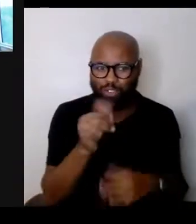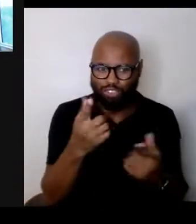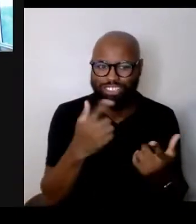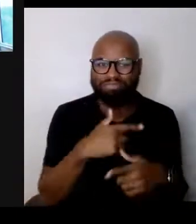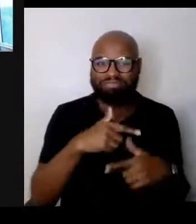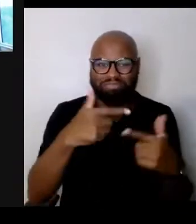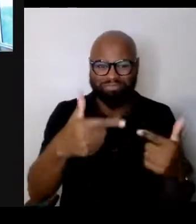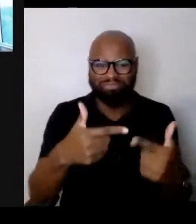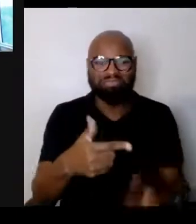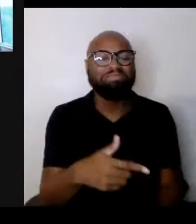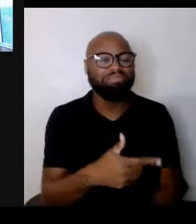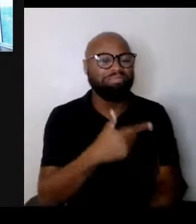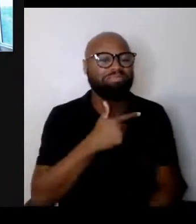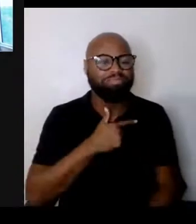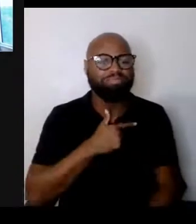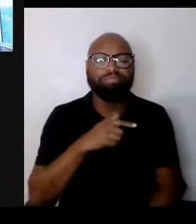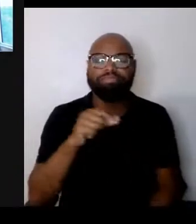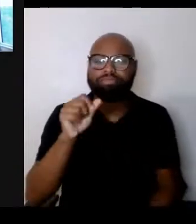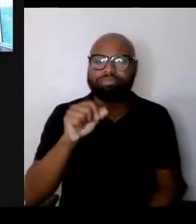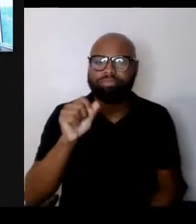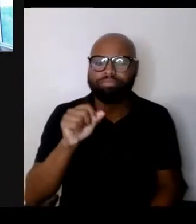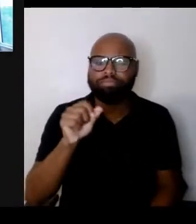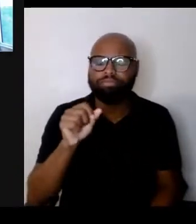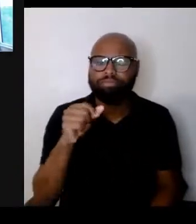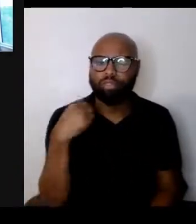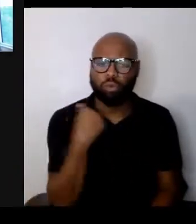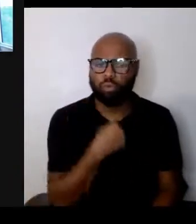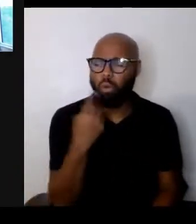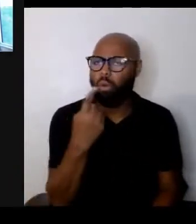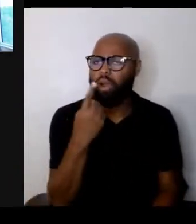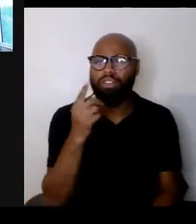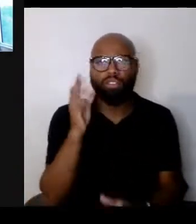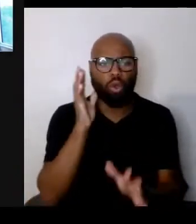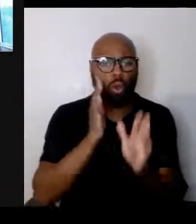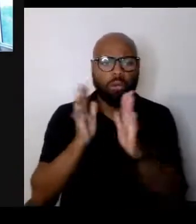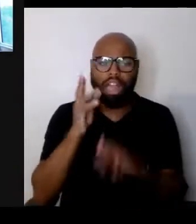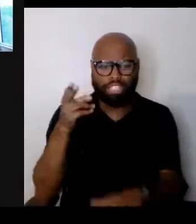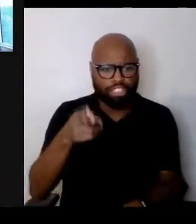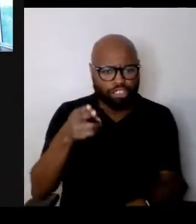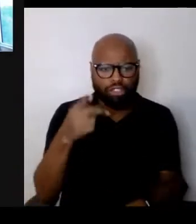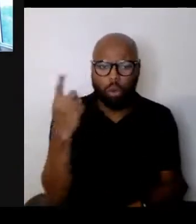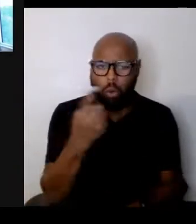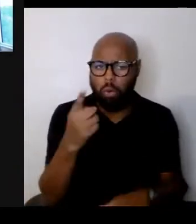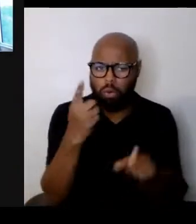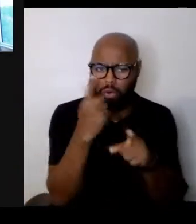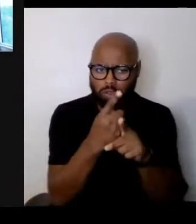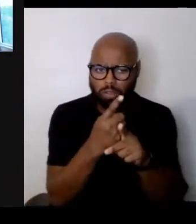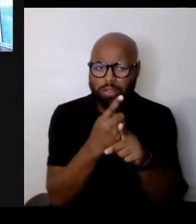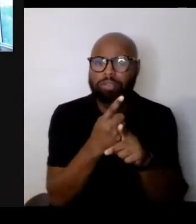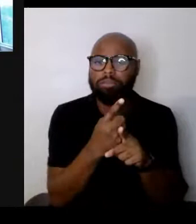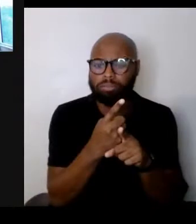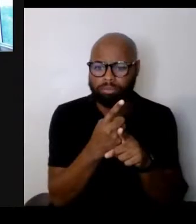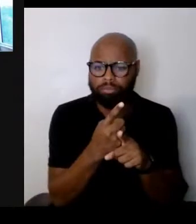Yeah, you know, we have to always go back to history, right? I mean we'll talk about the Holocaust itself